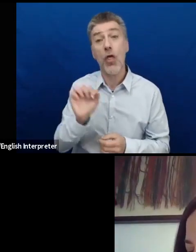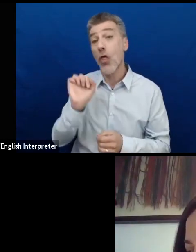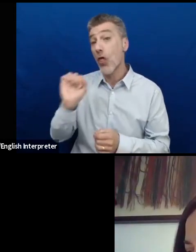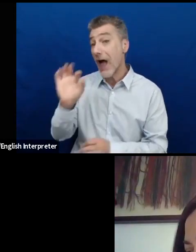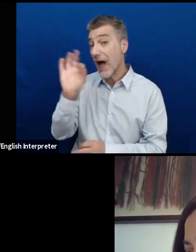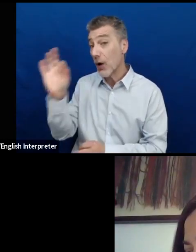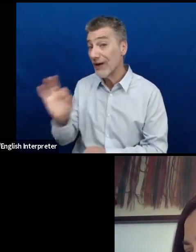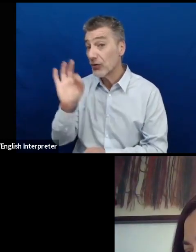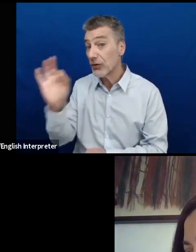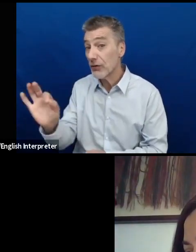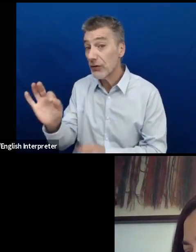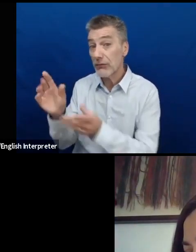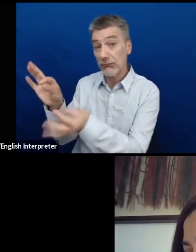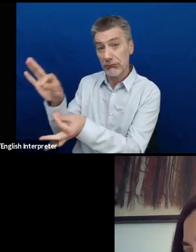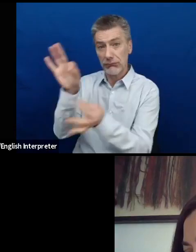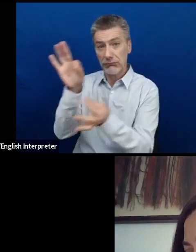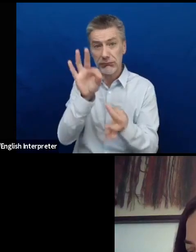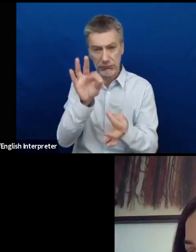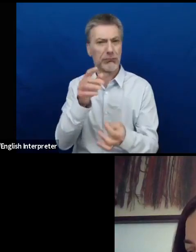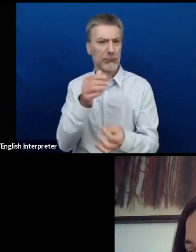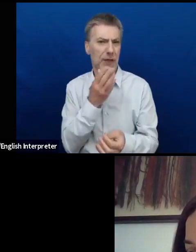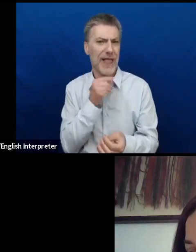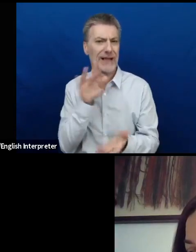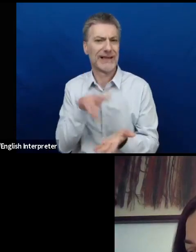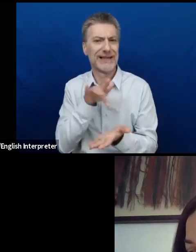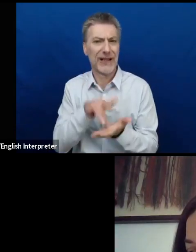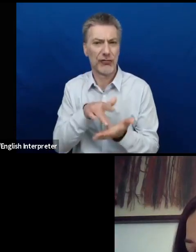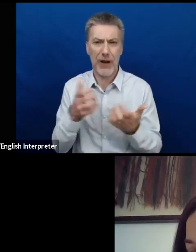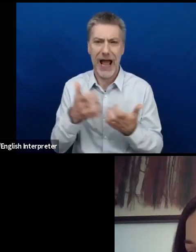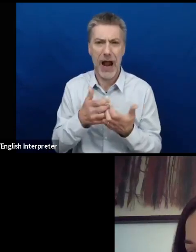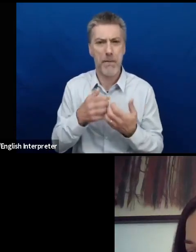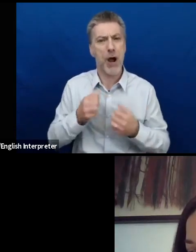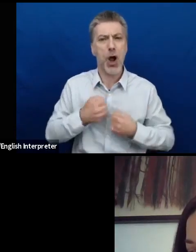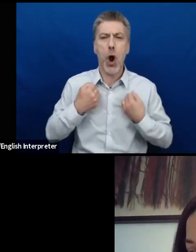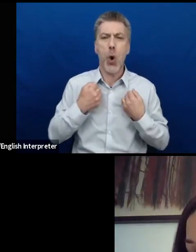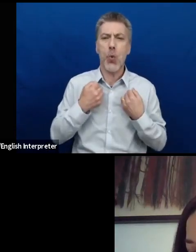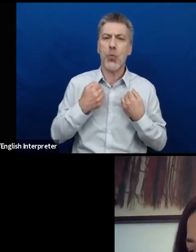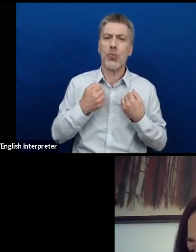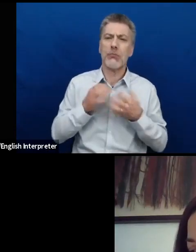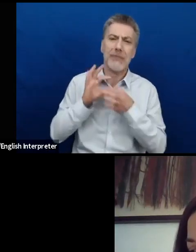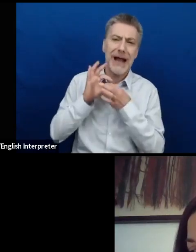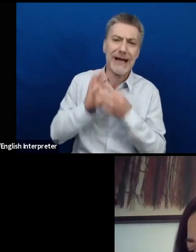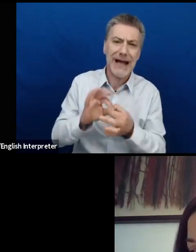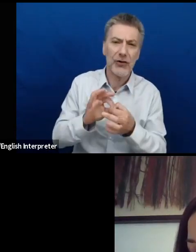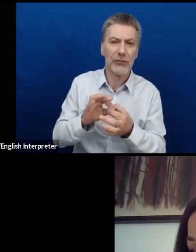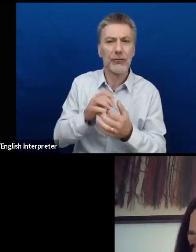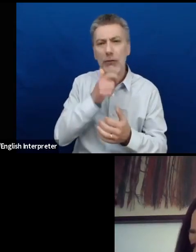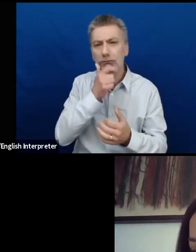the end of formal colonialism but the structures